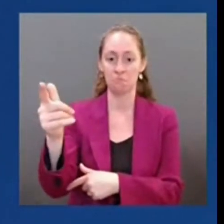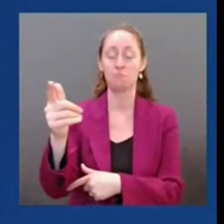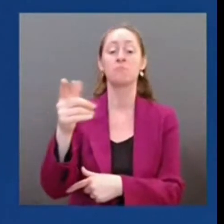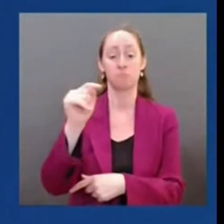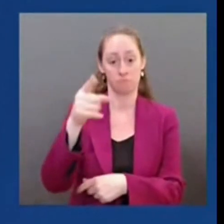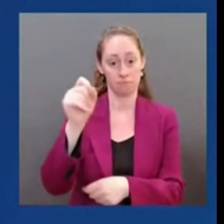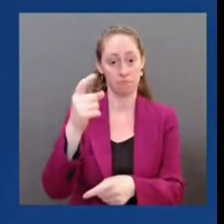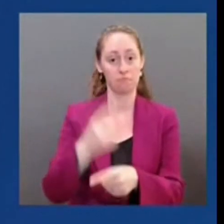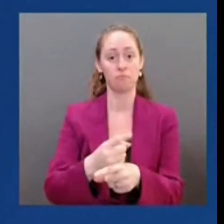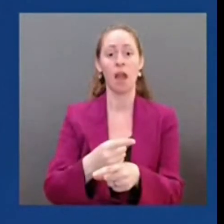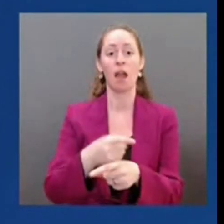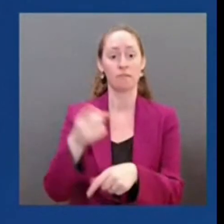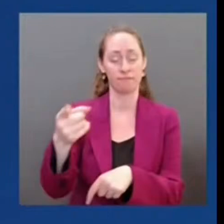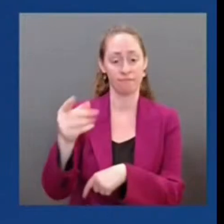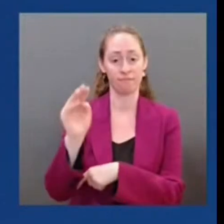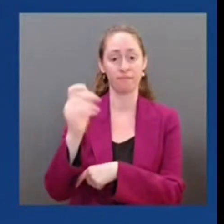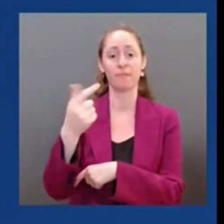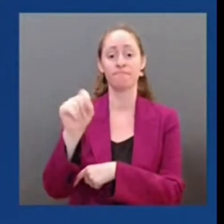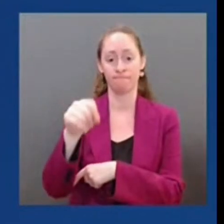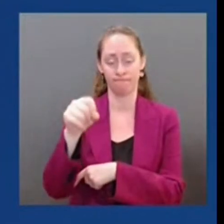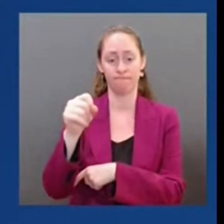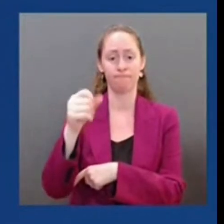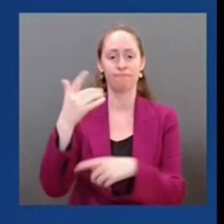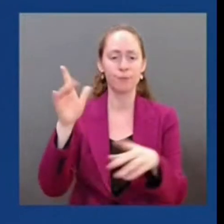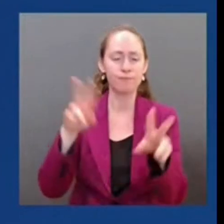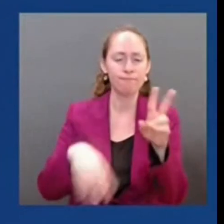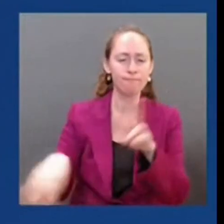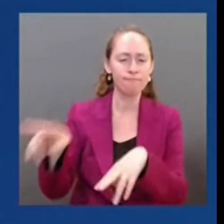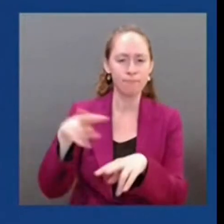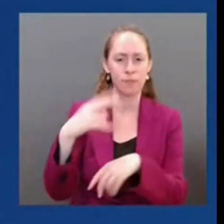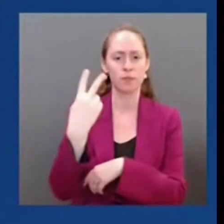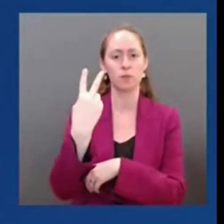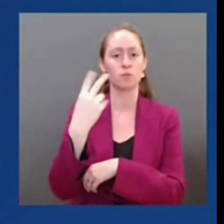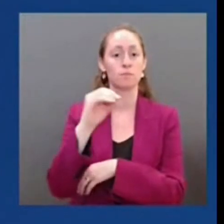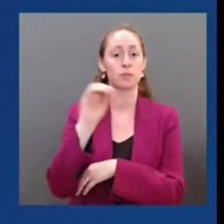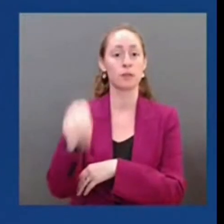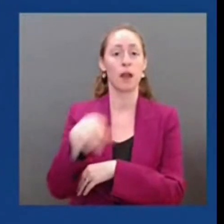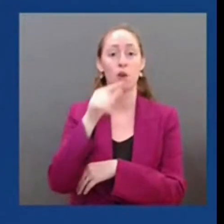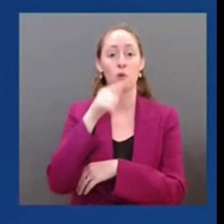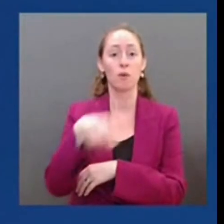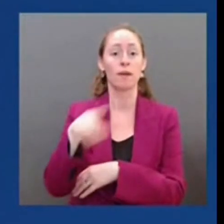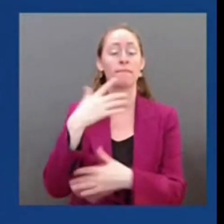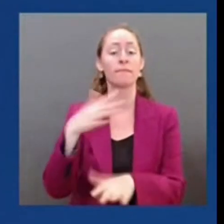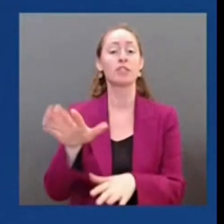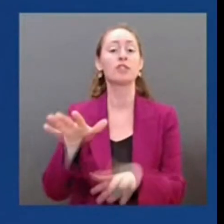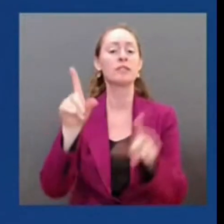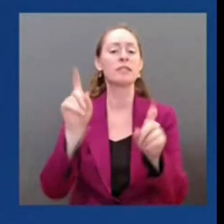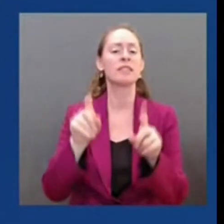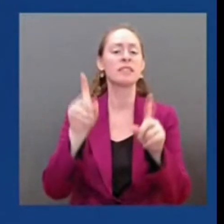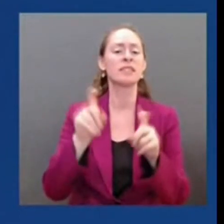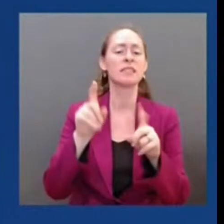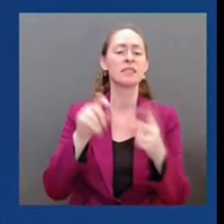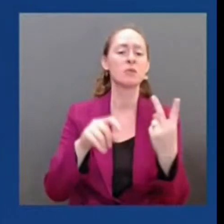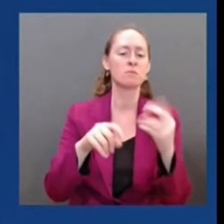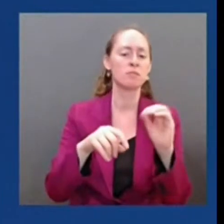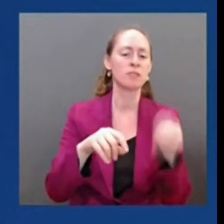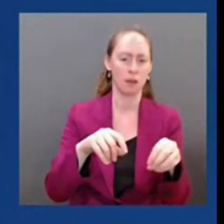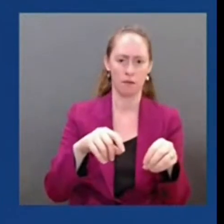LET ME START BY SAYING, MEG YOU RIGHT. CLINICAL TALS OWED2% IN